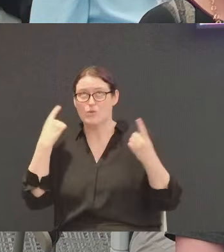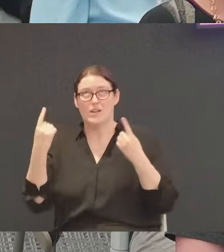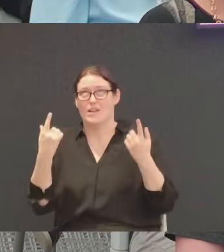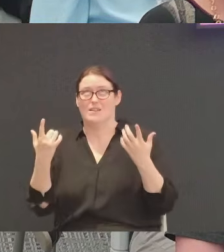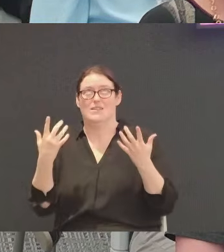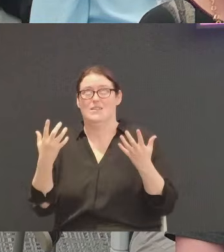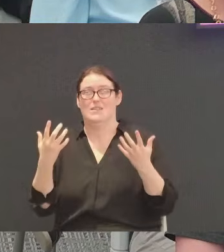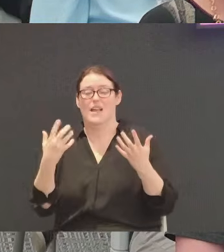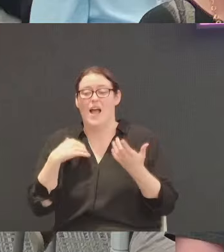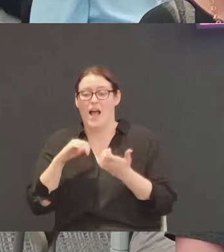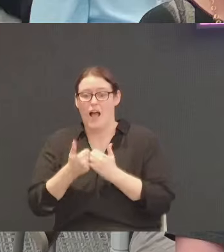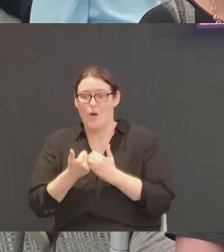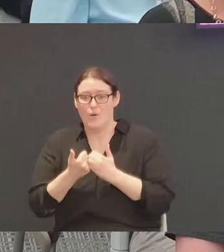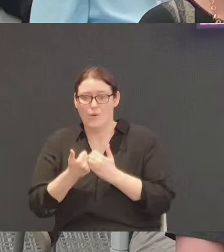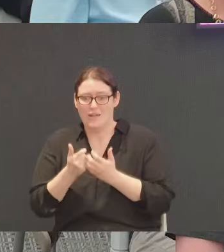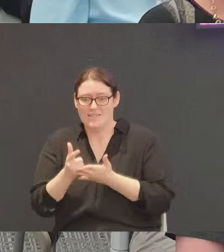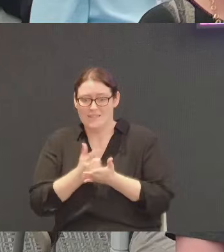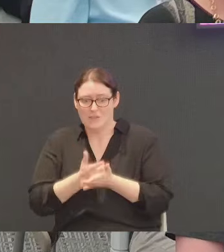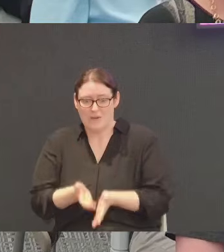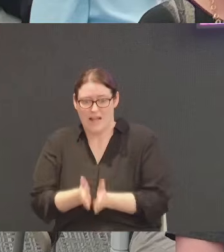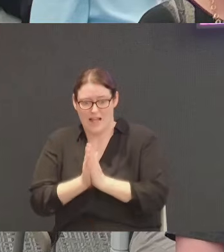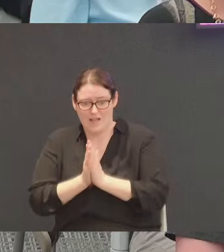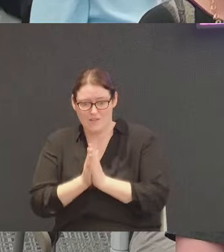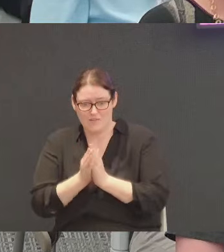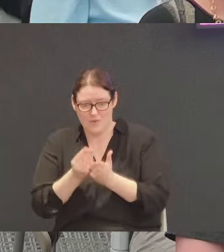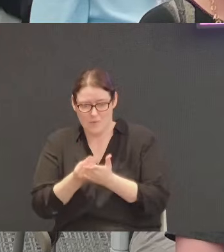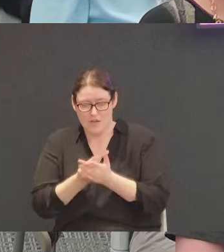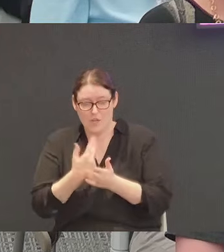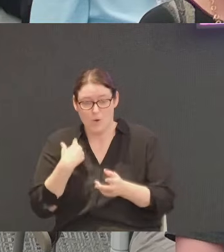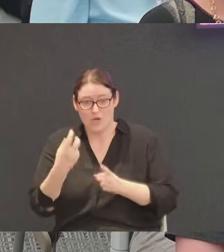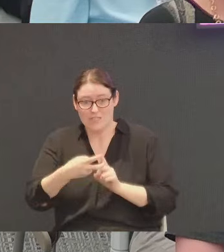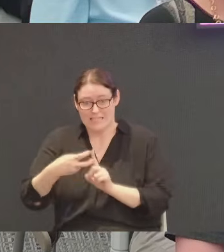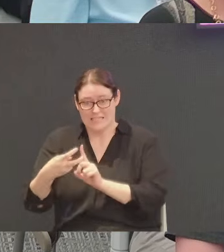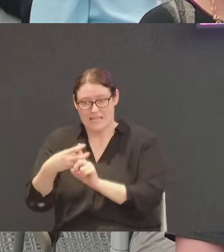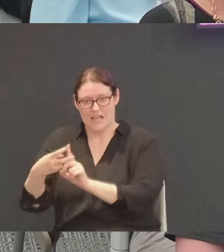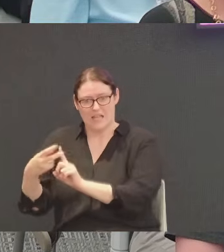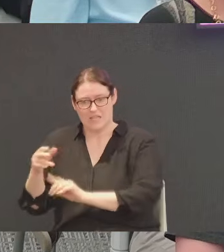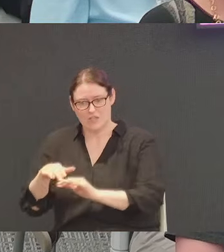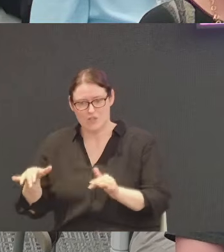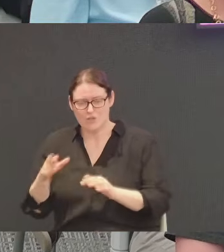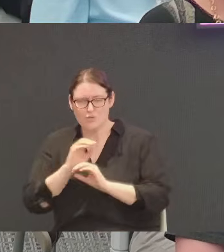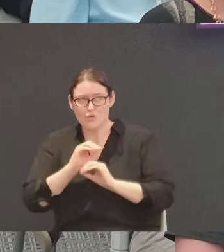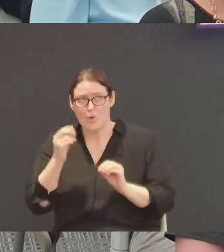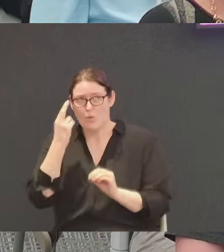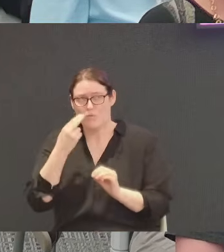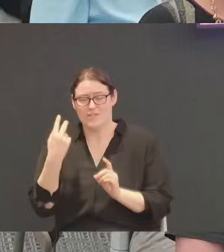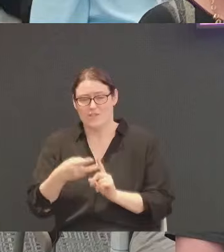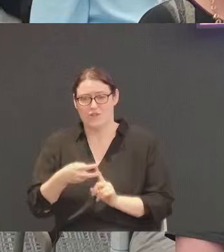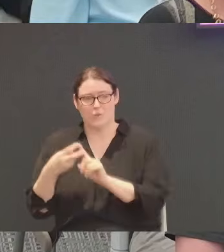to ask for money? You're trafficking kids. Like there's no reason for you to have taken her. So